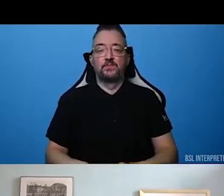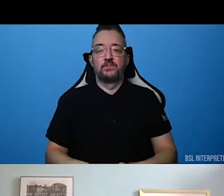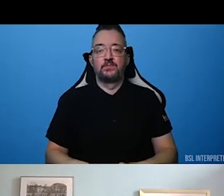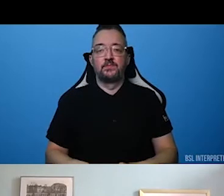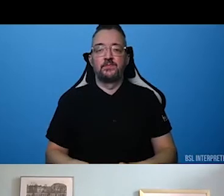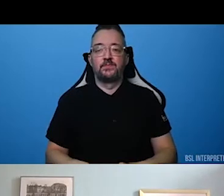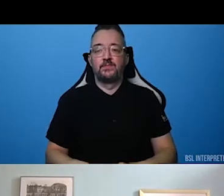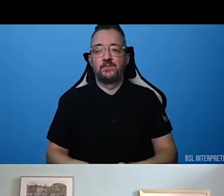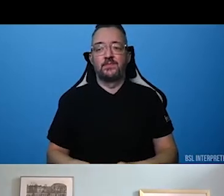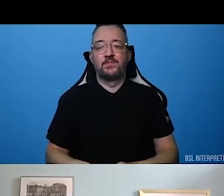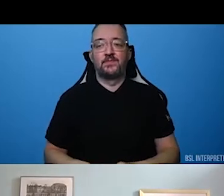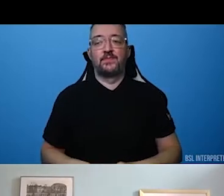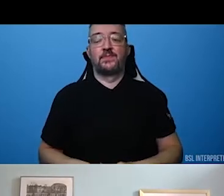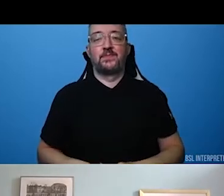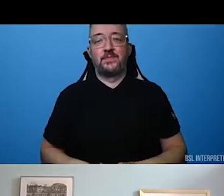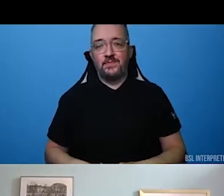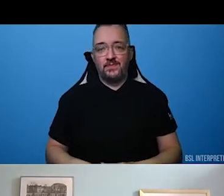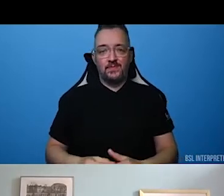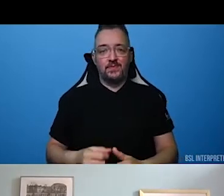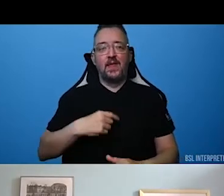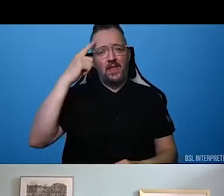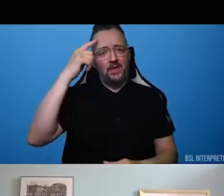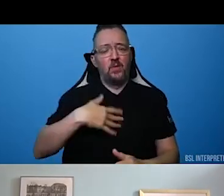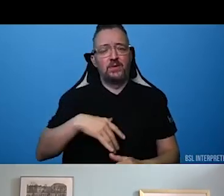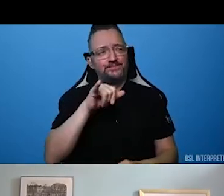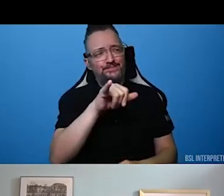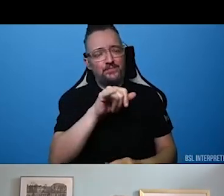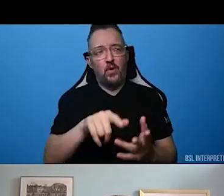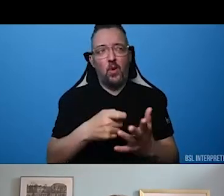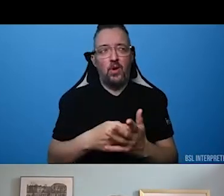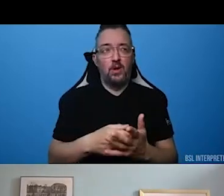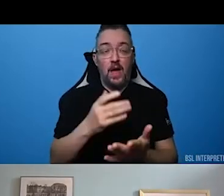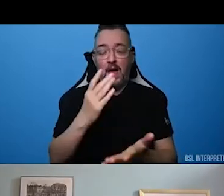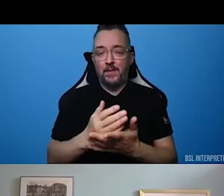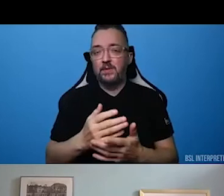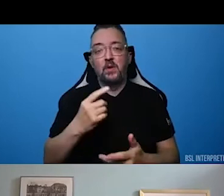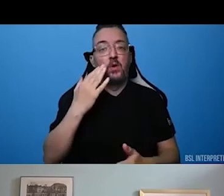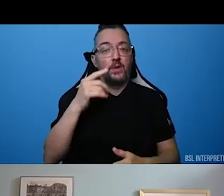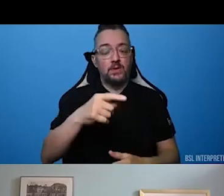I'm trying to think whether to be skeptical about it. There's a skeptical part of me which says that listen you know since the 1970s 1980s